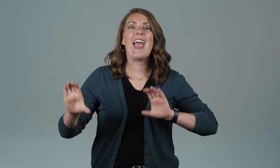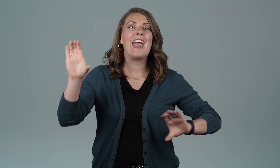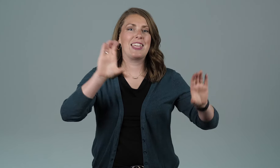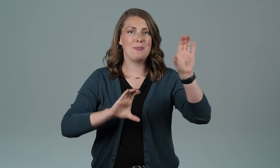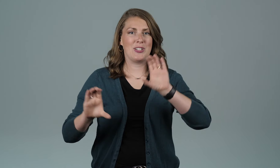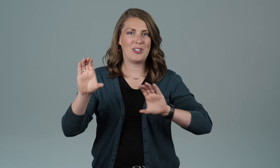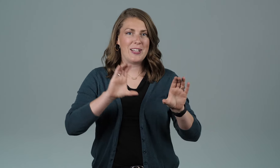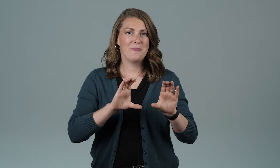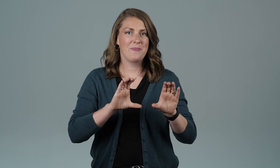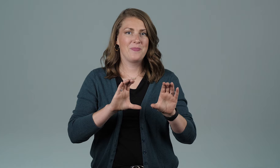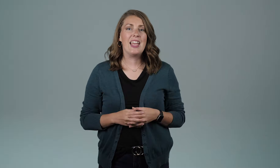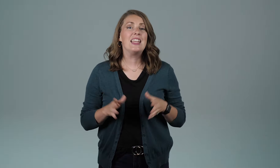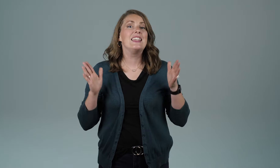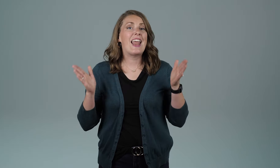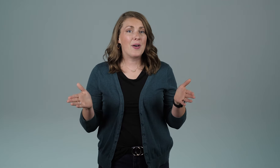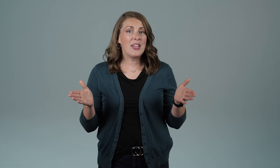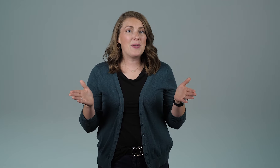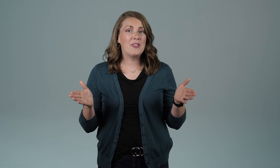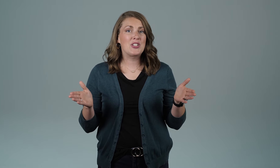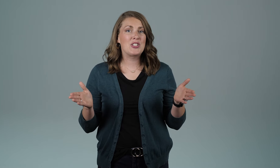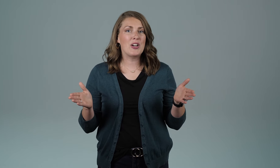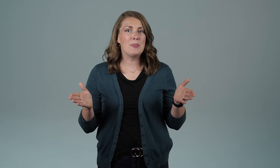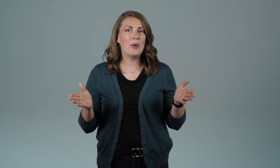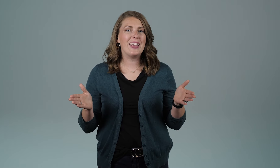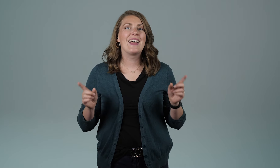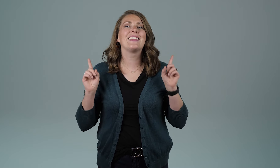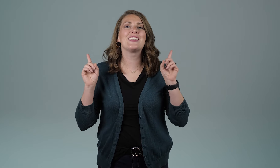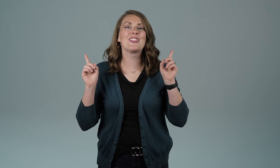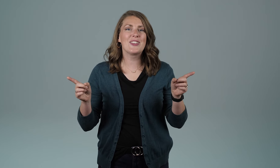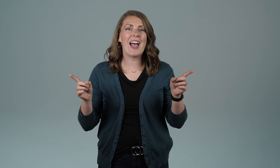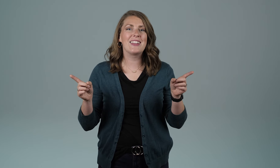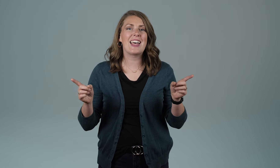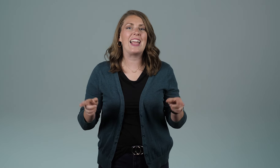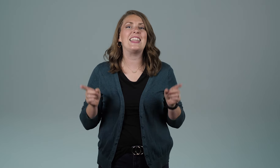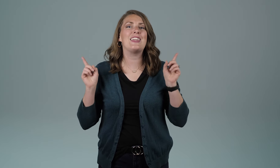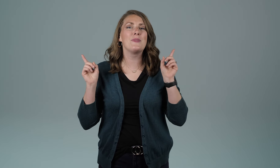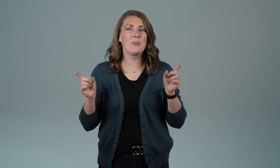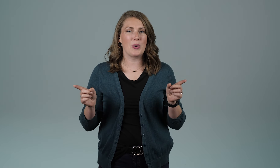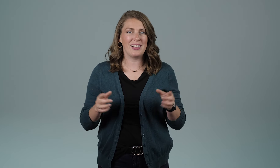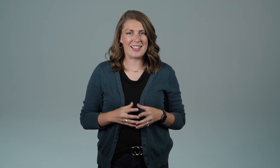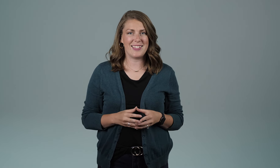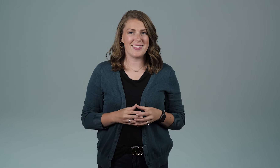and CHEMISTRY. Now that you have a good starting point, let's learn how to sign even more classes.